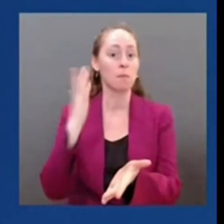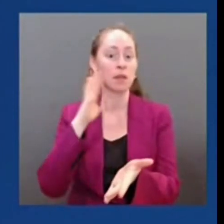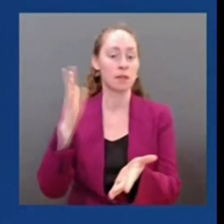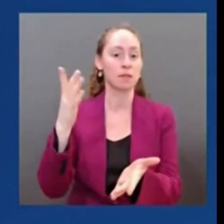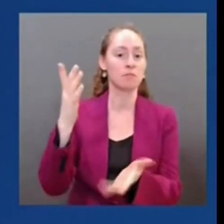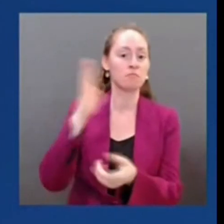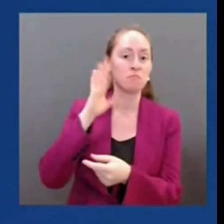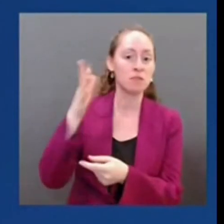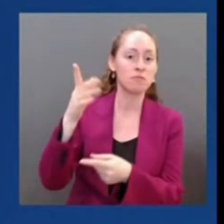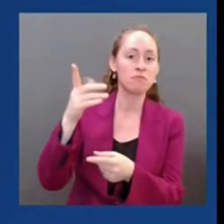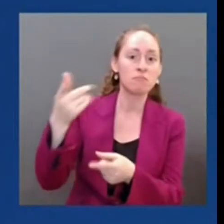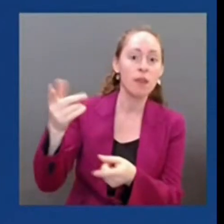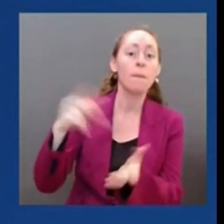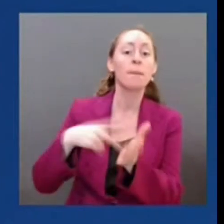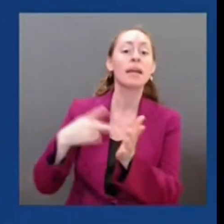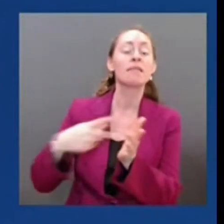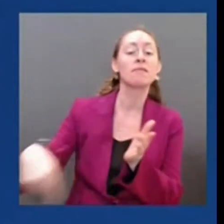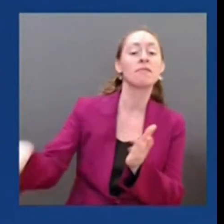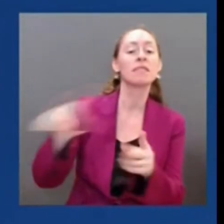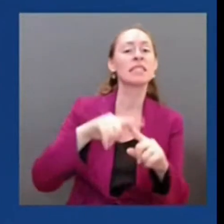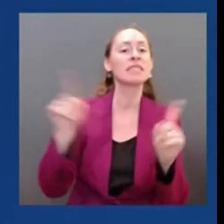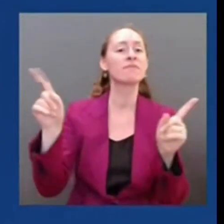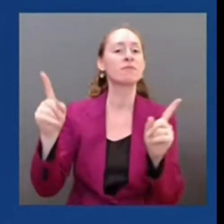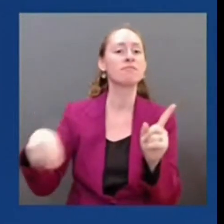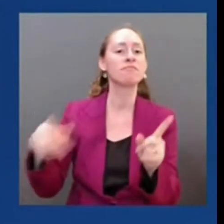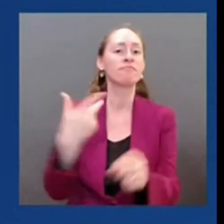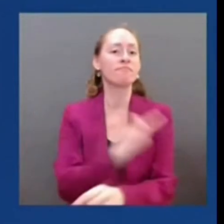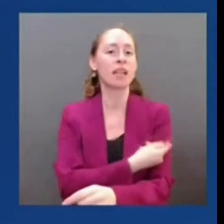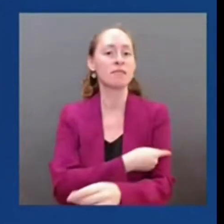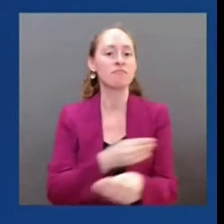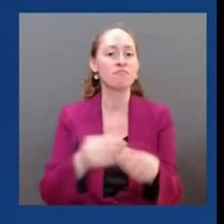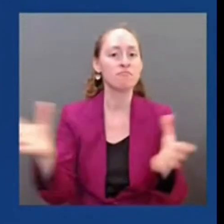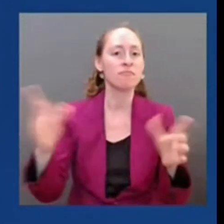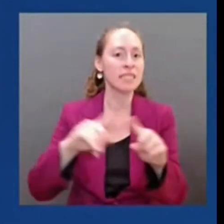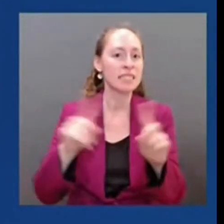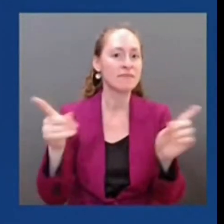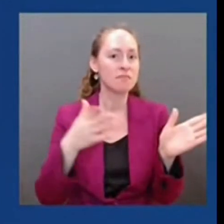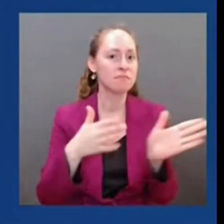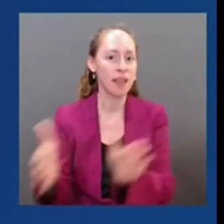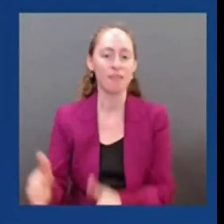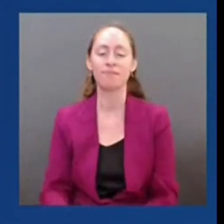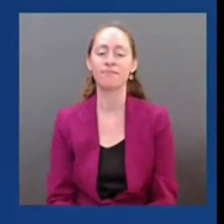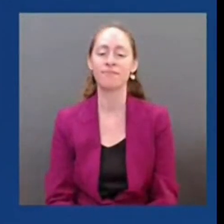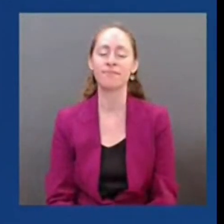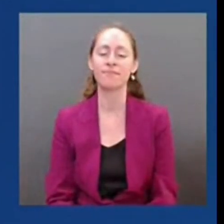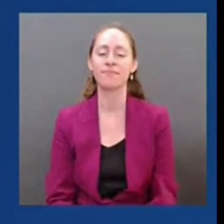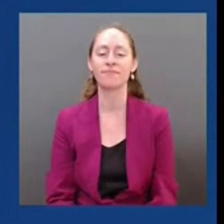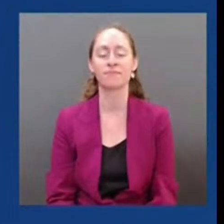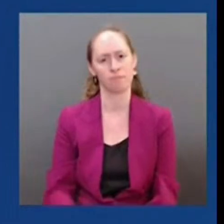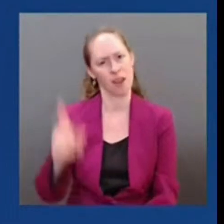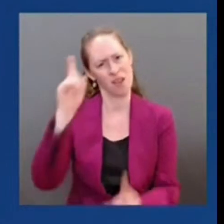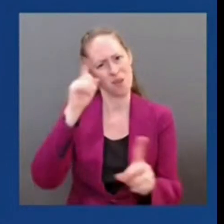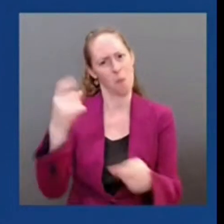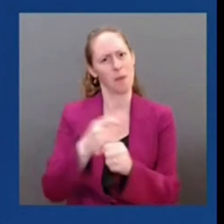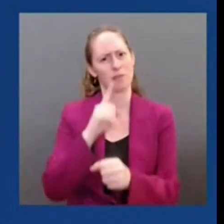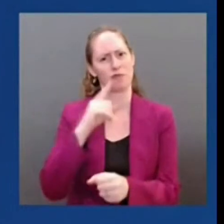OUR EXPECTATION IS WE WILL PROBABLY GET A NEW GENERATION OF VACCINES. WE NEED TO PLAN FOR THAT. AND I WANT TO MAKE SURE WE HAVE